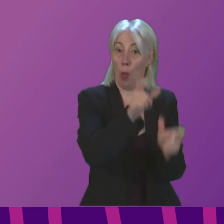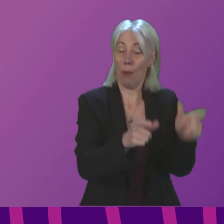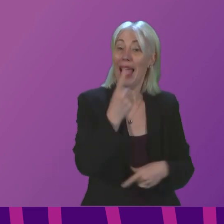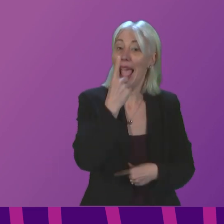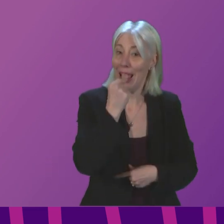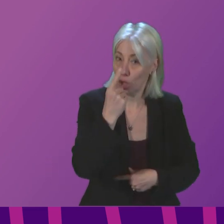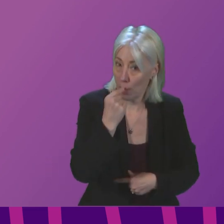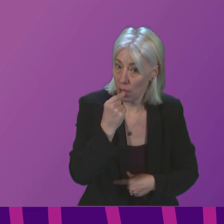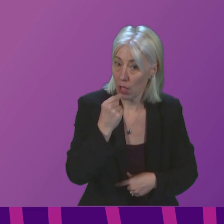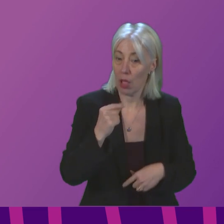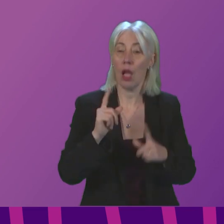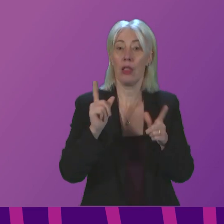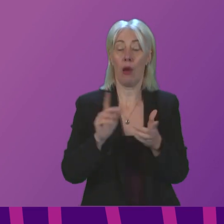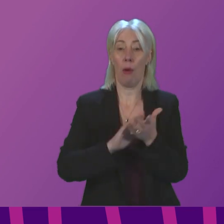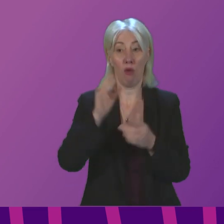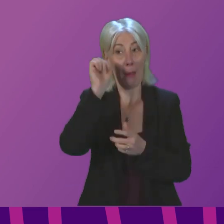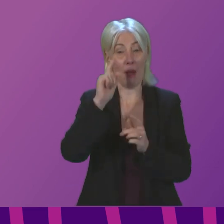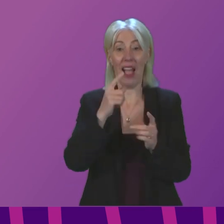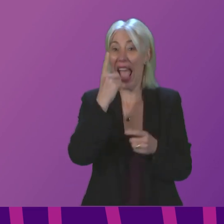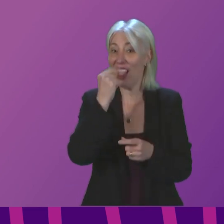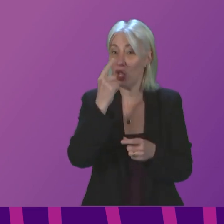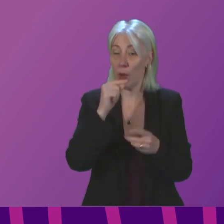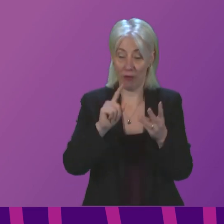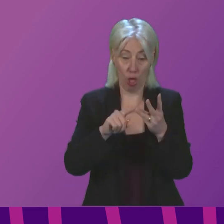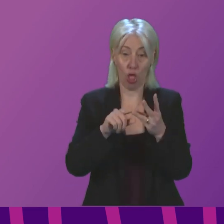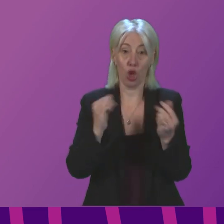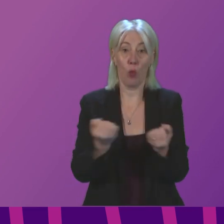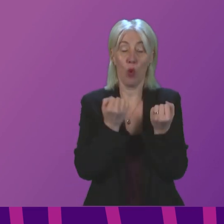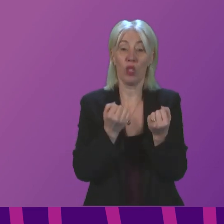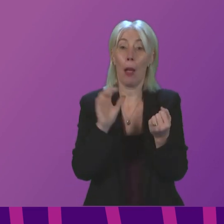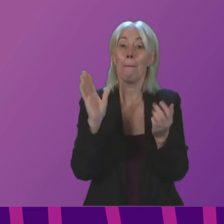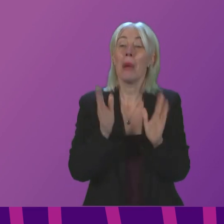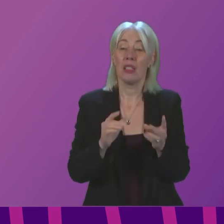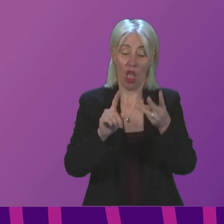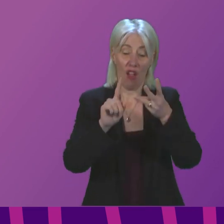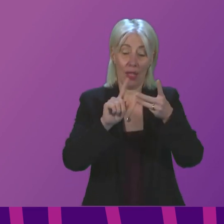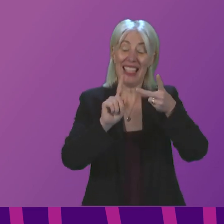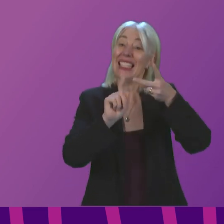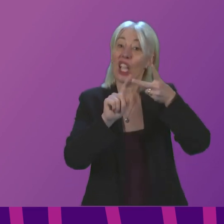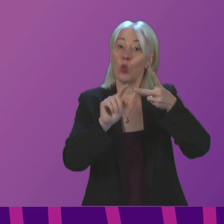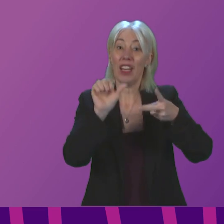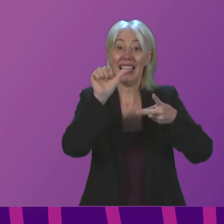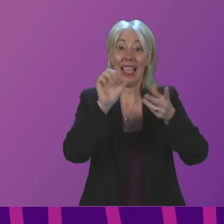remember that eligibility for the booster means six months on from receiving the second